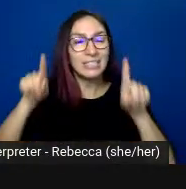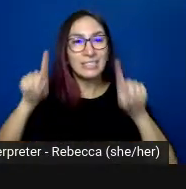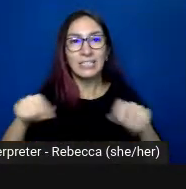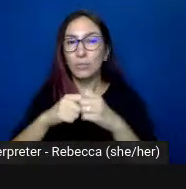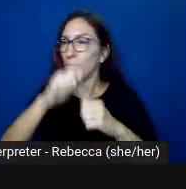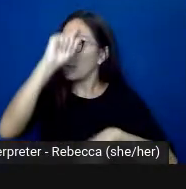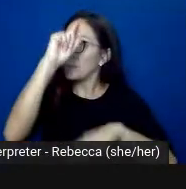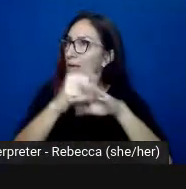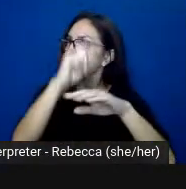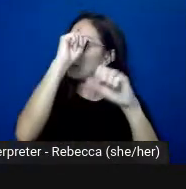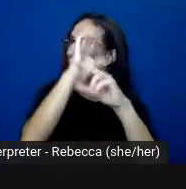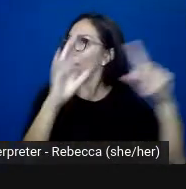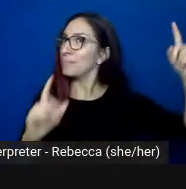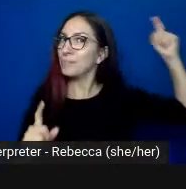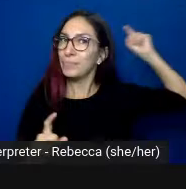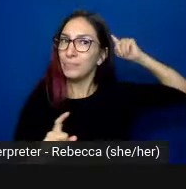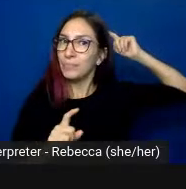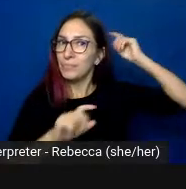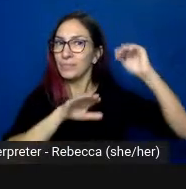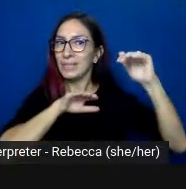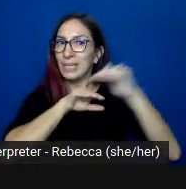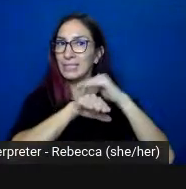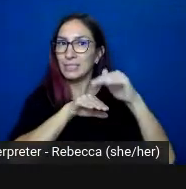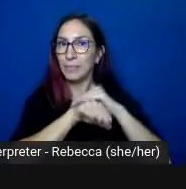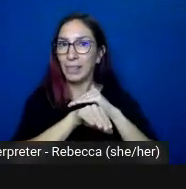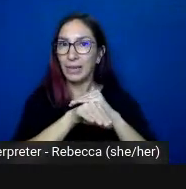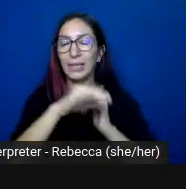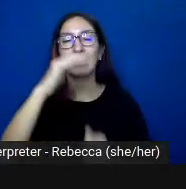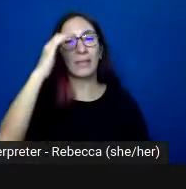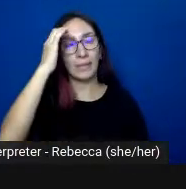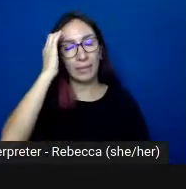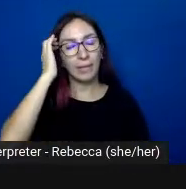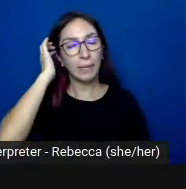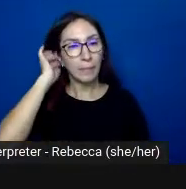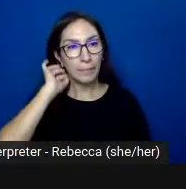you get into WordPress come intestate. Tested with accessibility in mind.